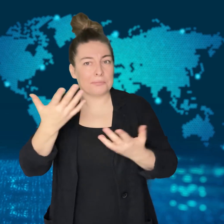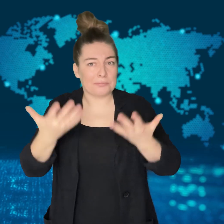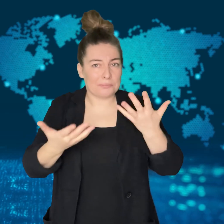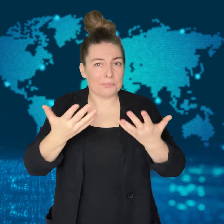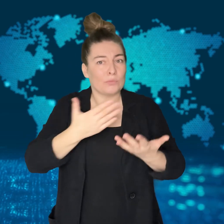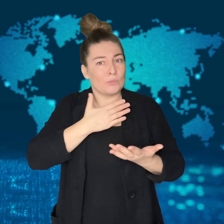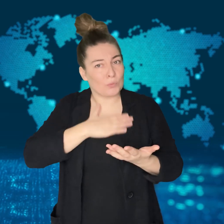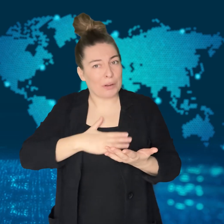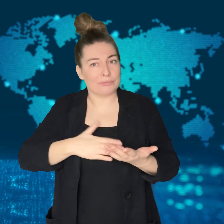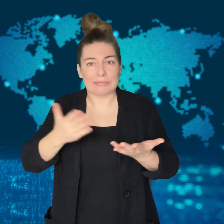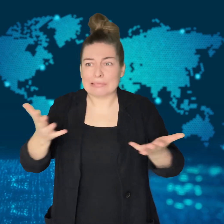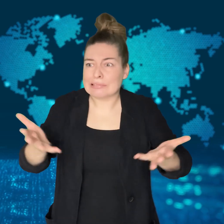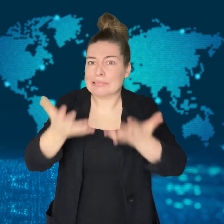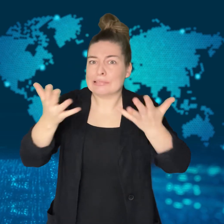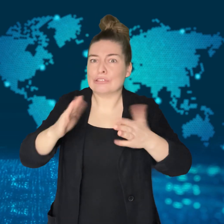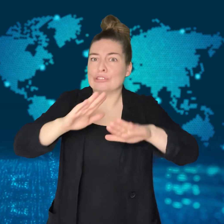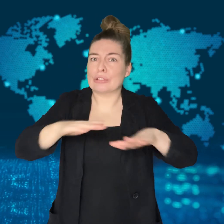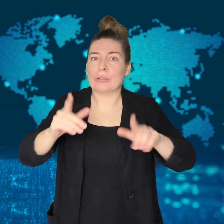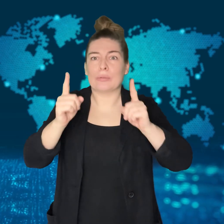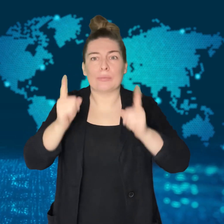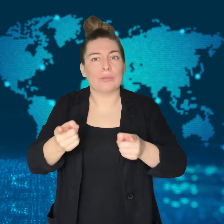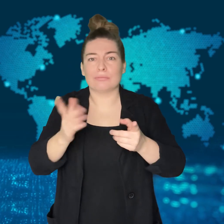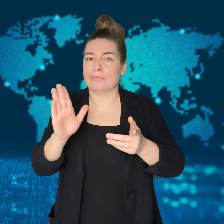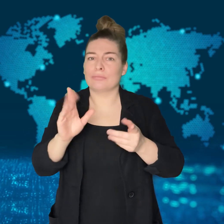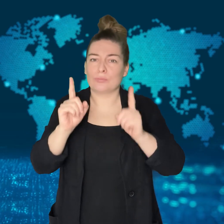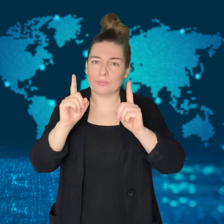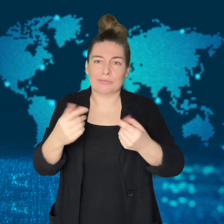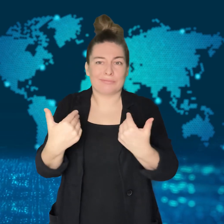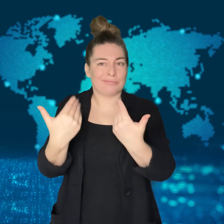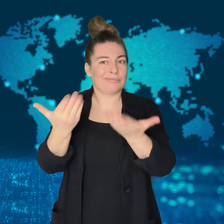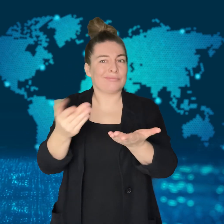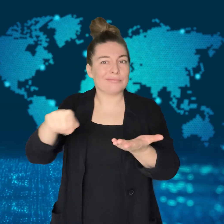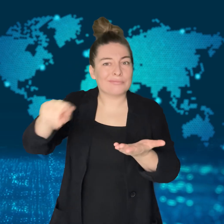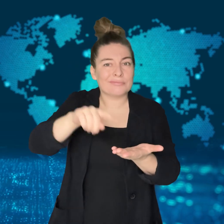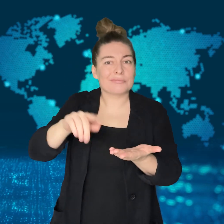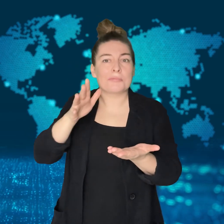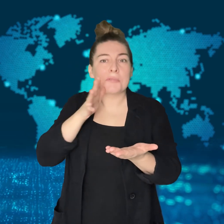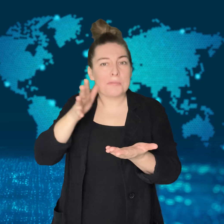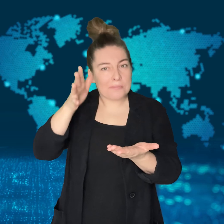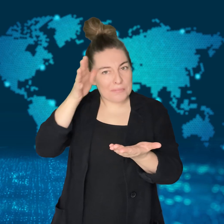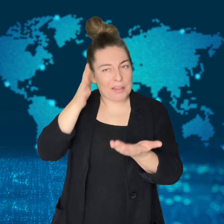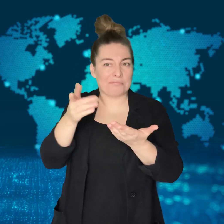have more kids say parenting and the number of